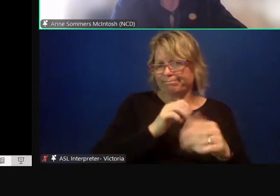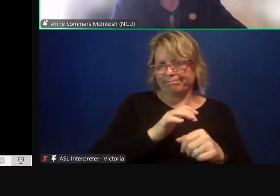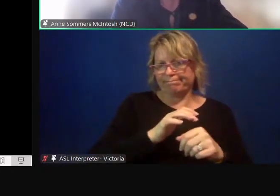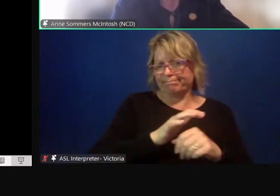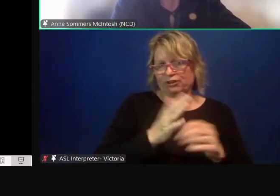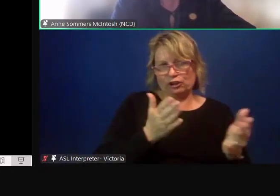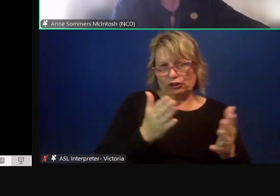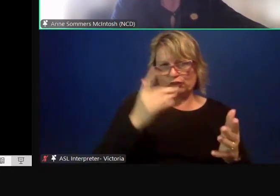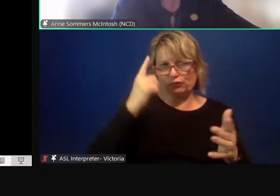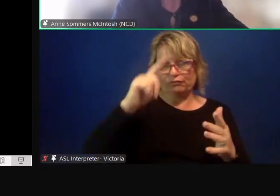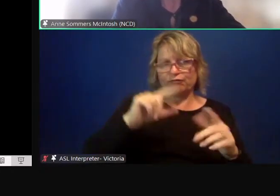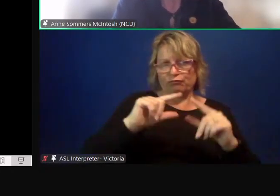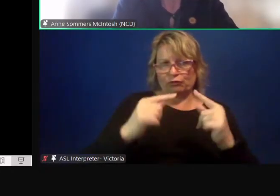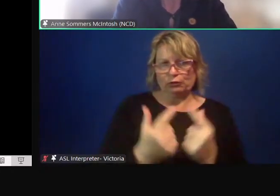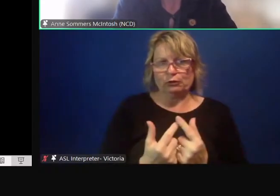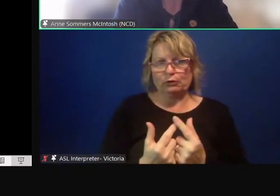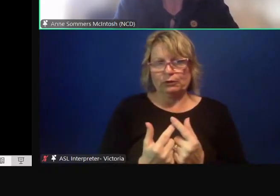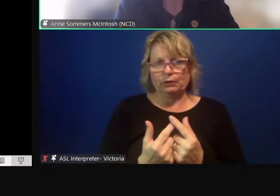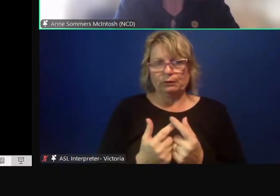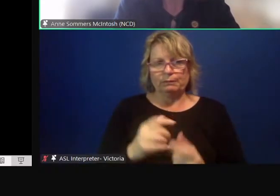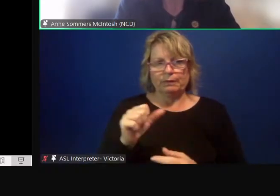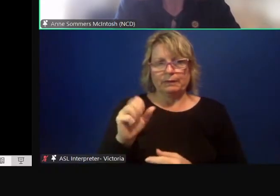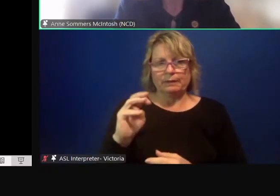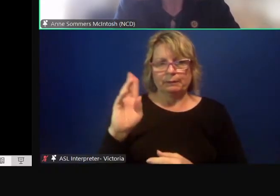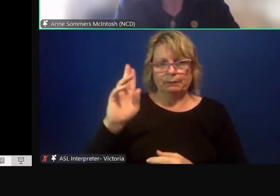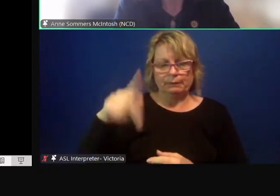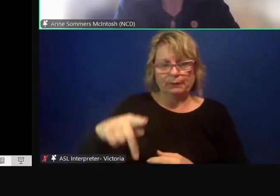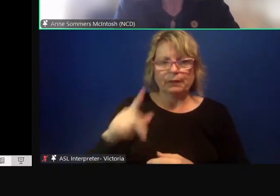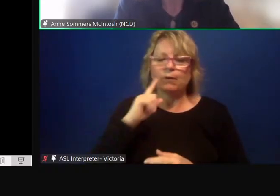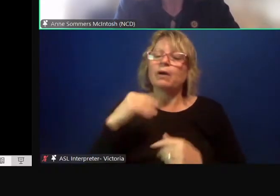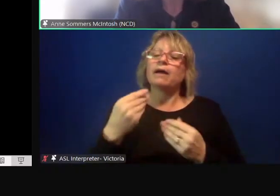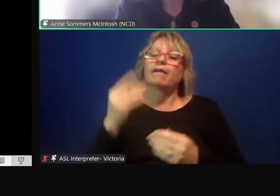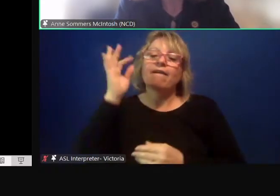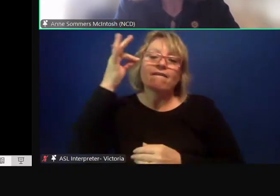which, for those unfamiliar, would provide federal funding for health centers, access